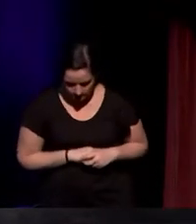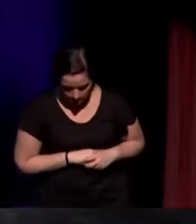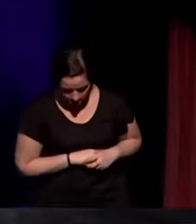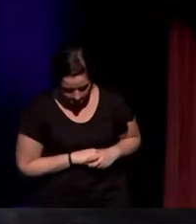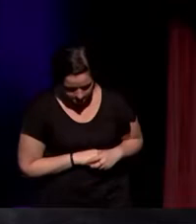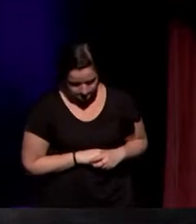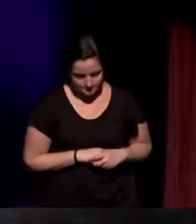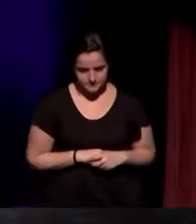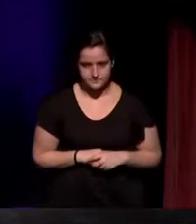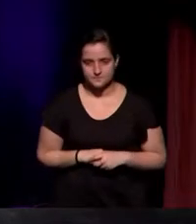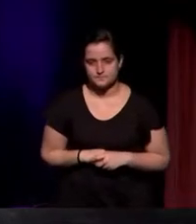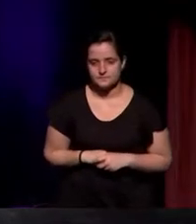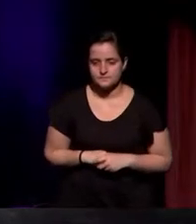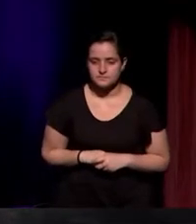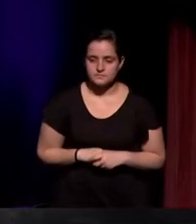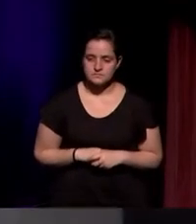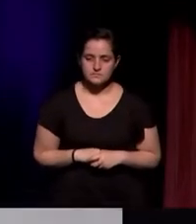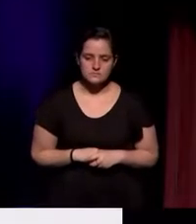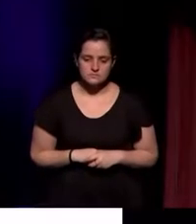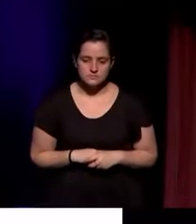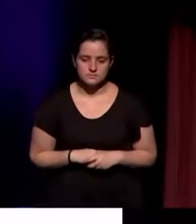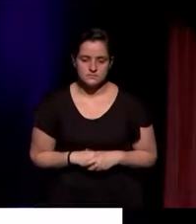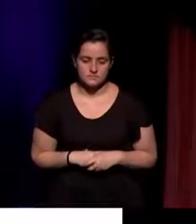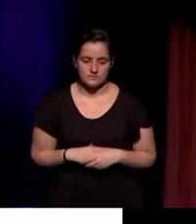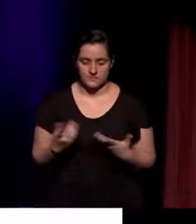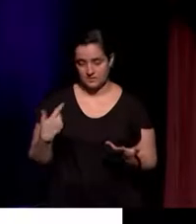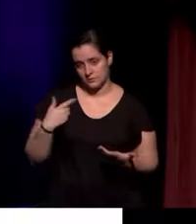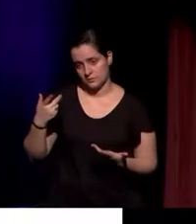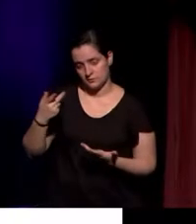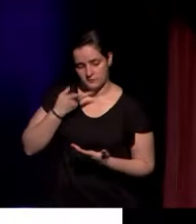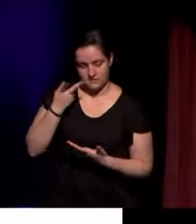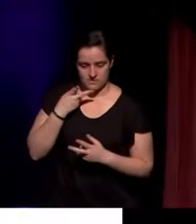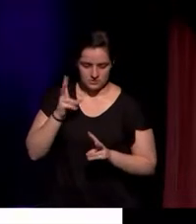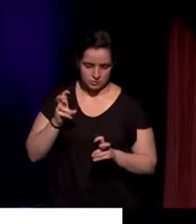already arrived So I'll get there, we have,